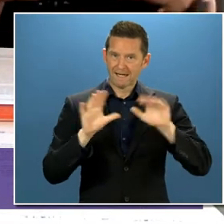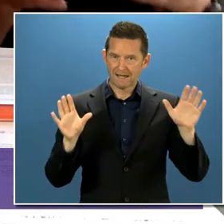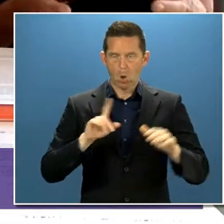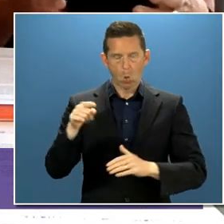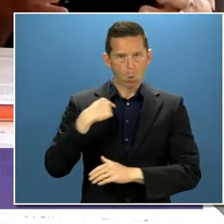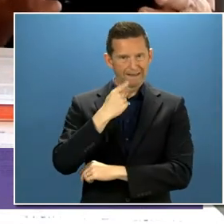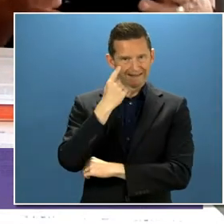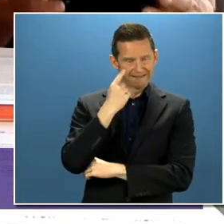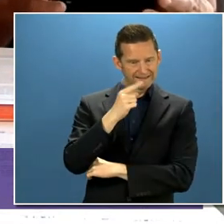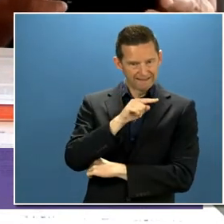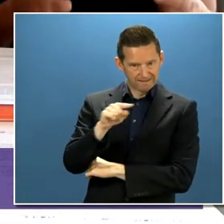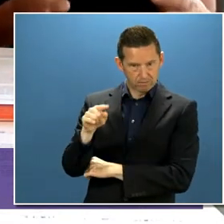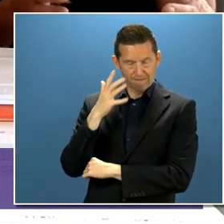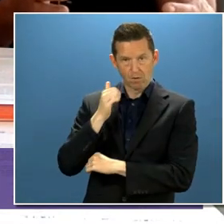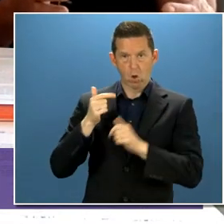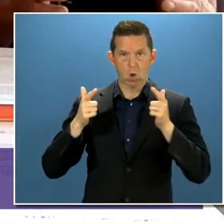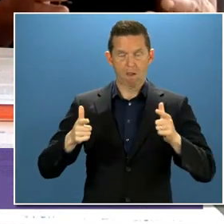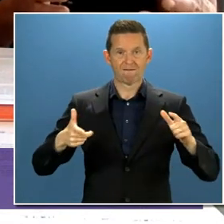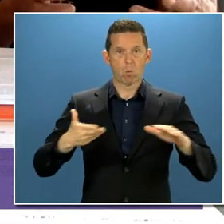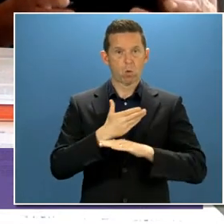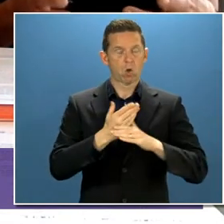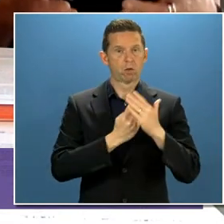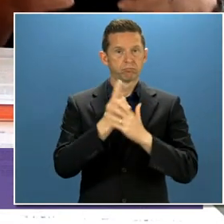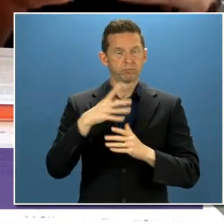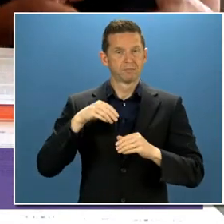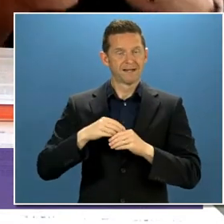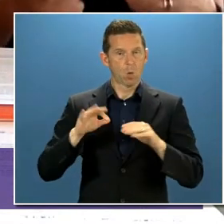even though we were doing quite a lot of work with an organisation, they may not